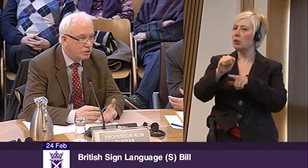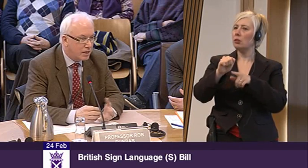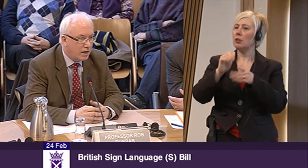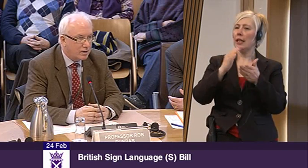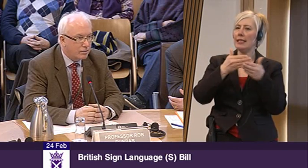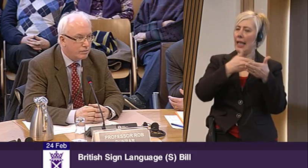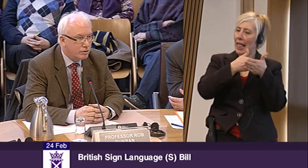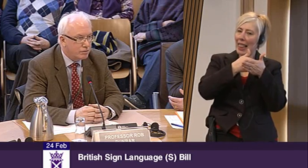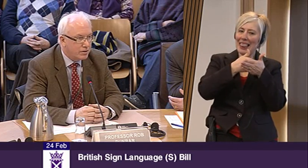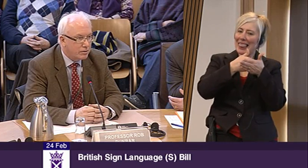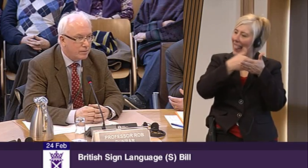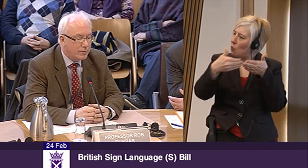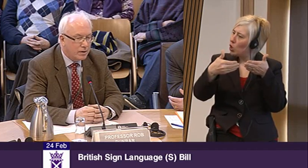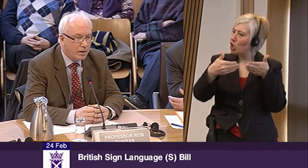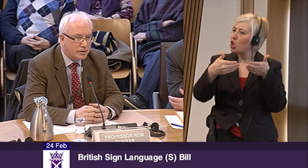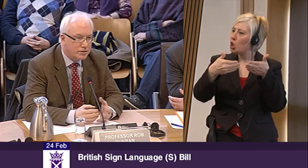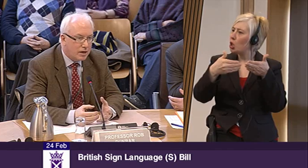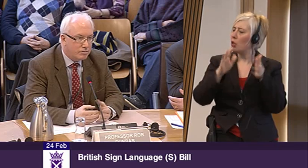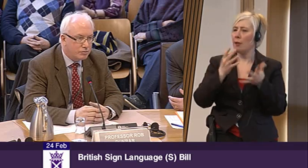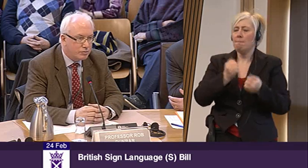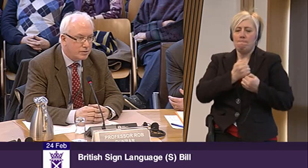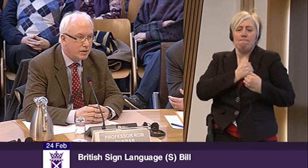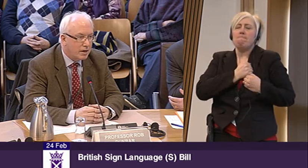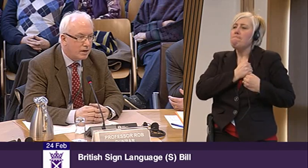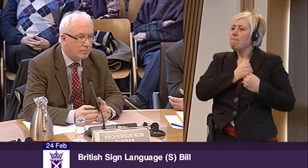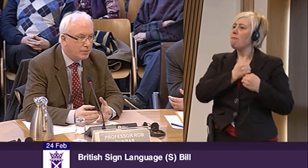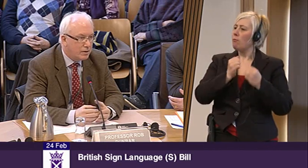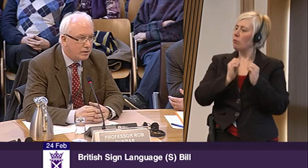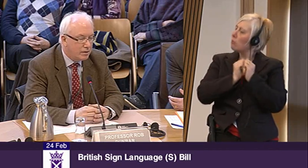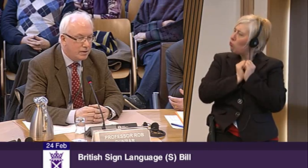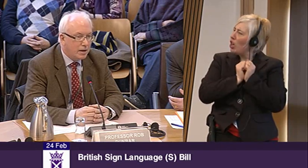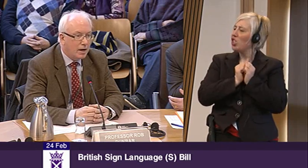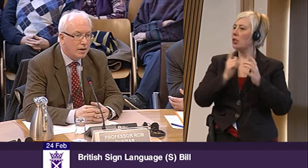BSL is just as precious as Gaelic.